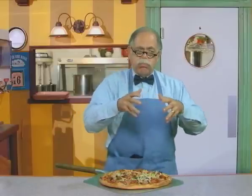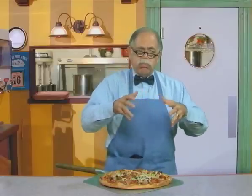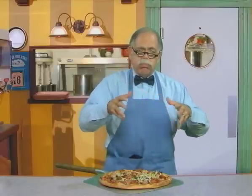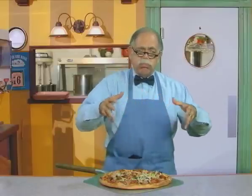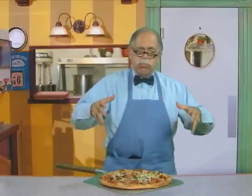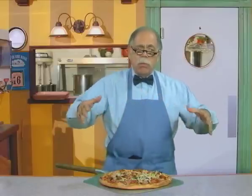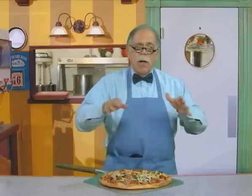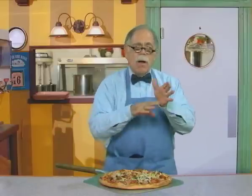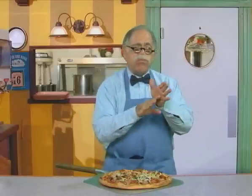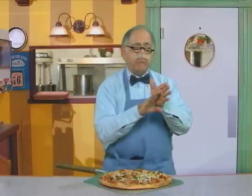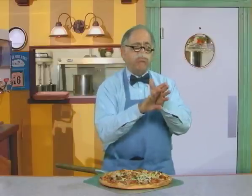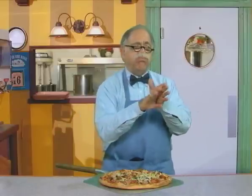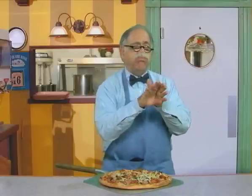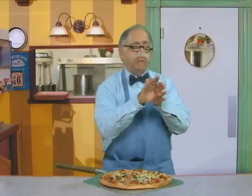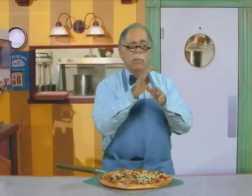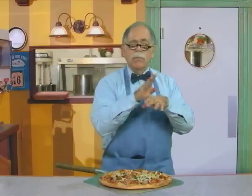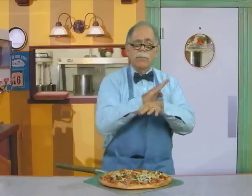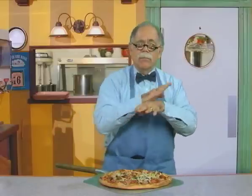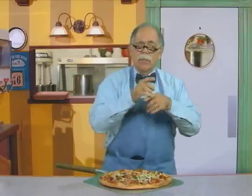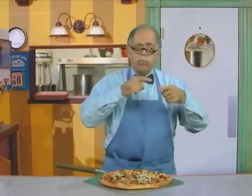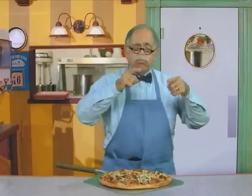AND BUSINESS GOT BETTER AND BETTER.